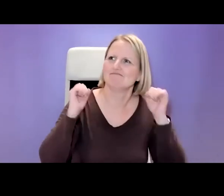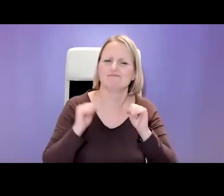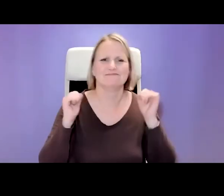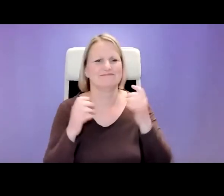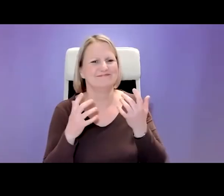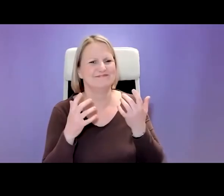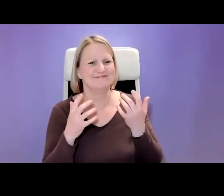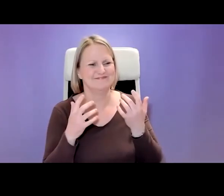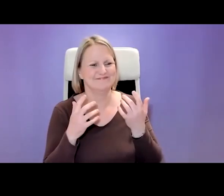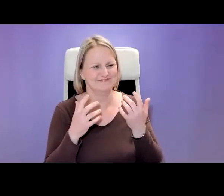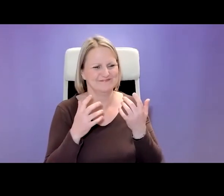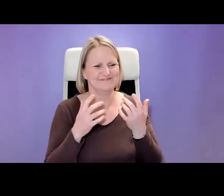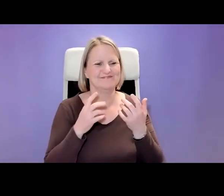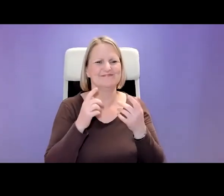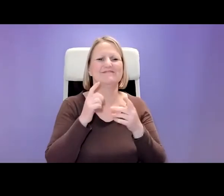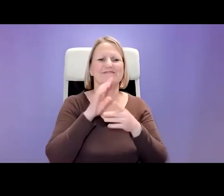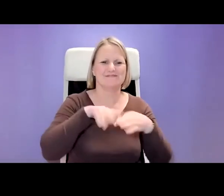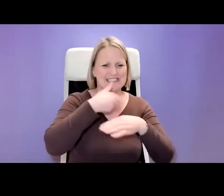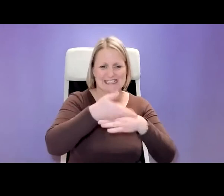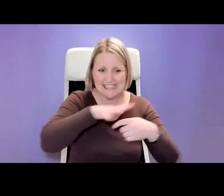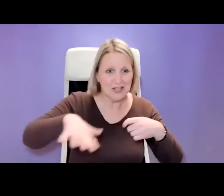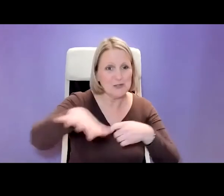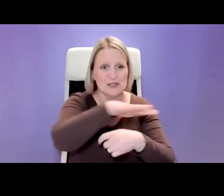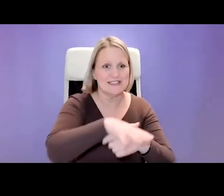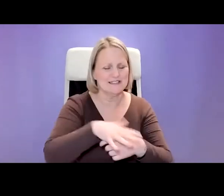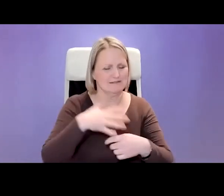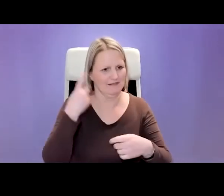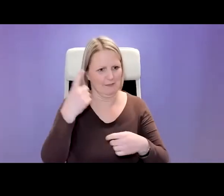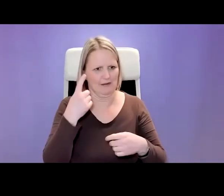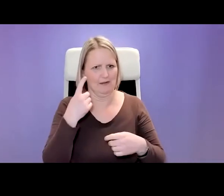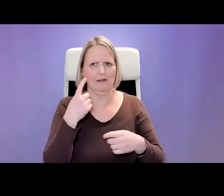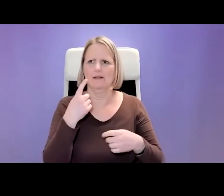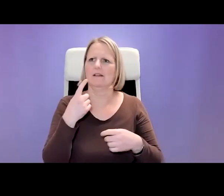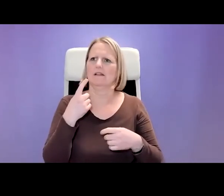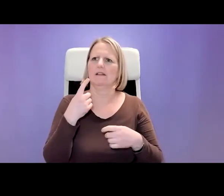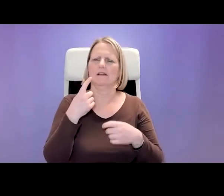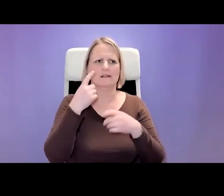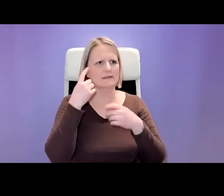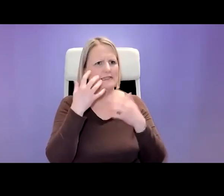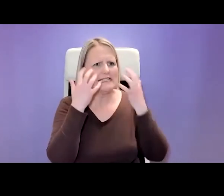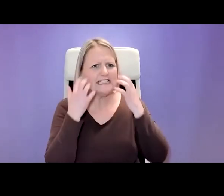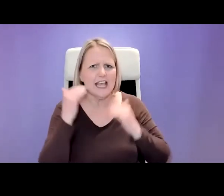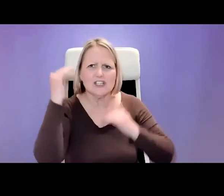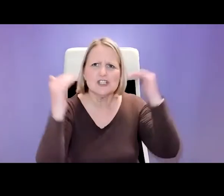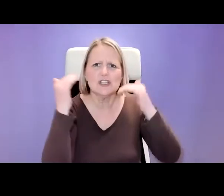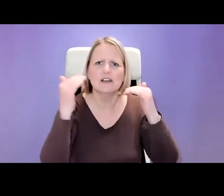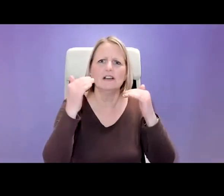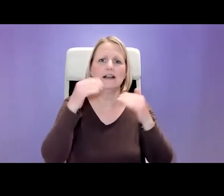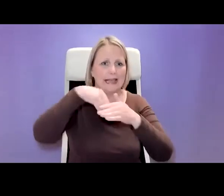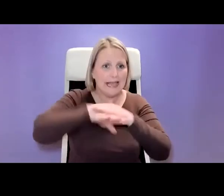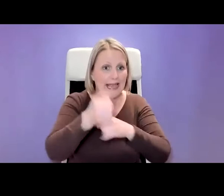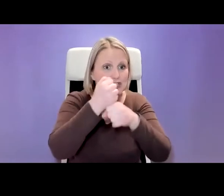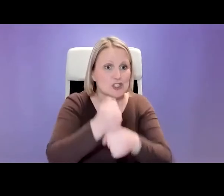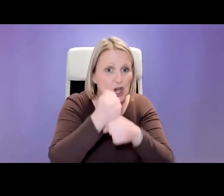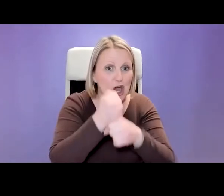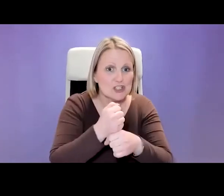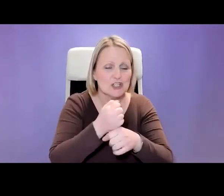has had to ask what it means to have a teenager who walks into the centre of church and takes off his shoes and socks, and then is there, stimming.